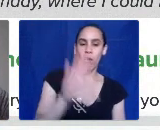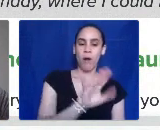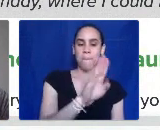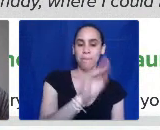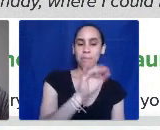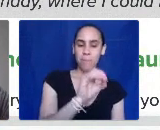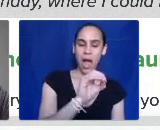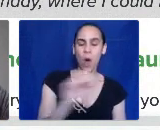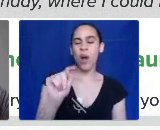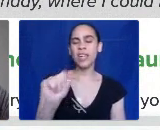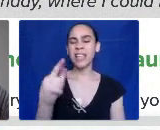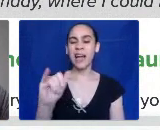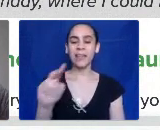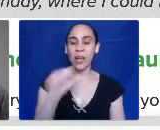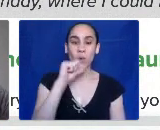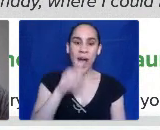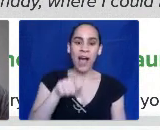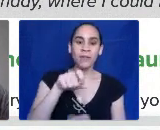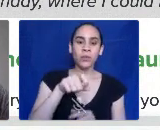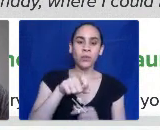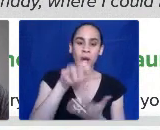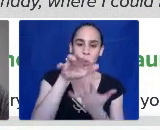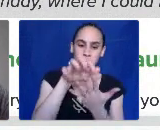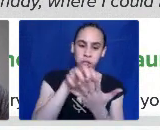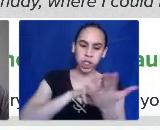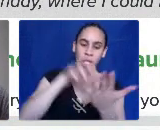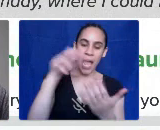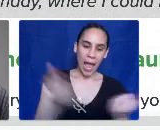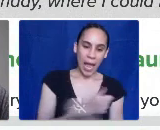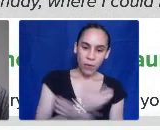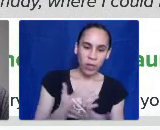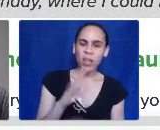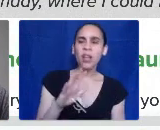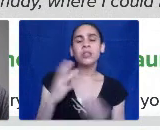single fact it's more about hey do i want to work with this person are they creative and fun right